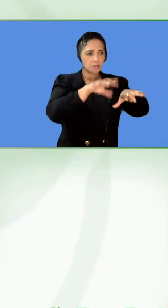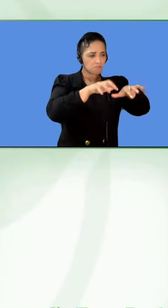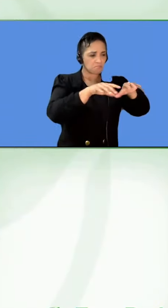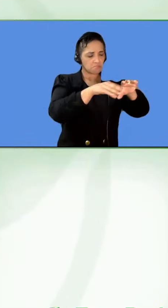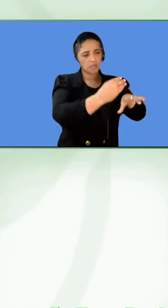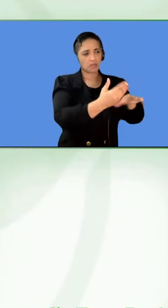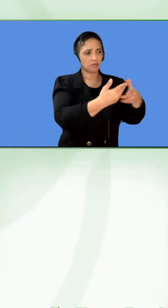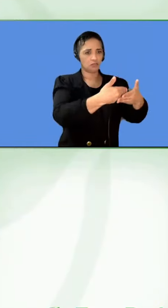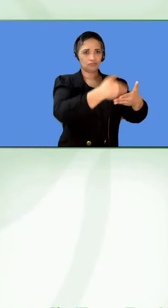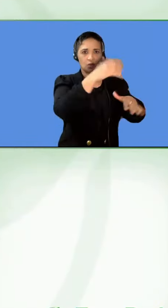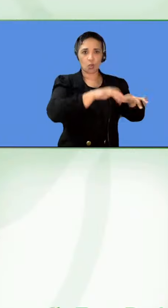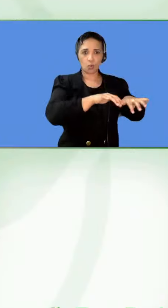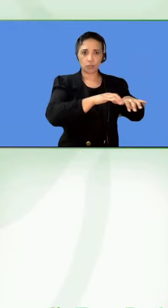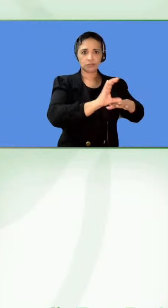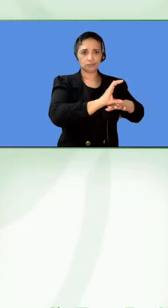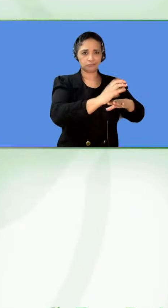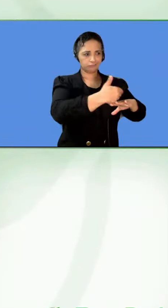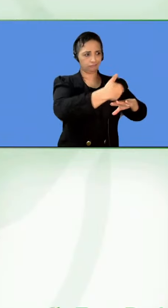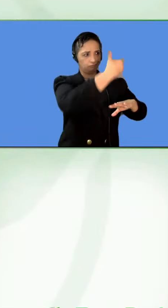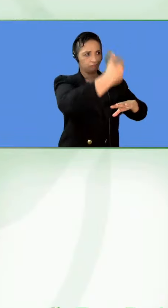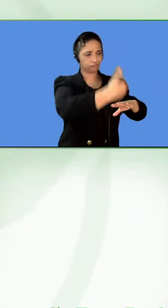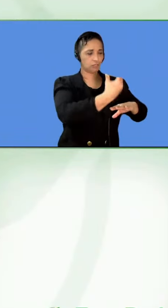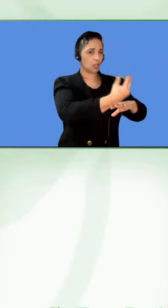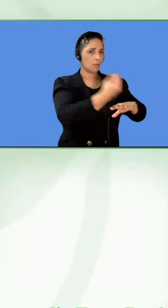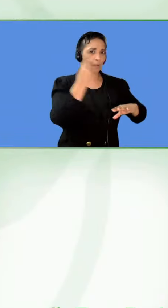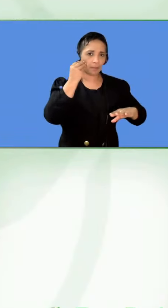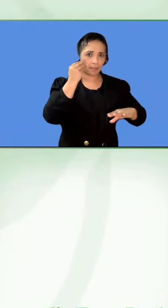readers, and screen magnification.